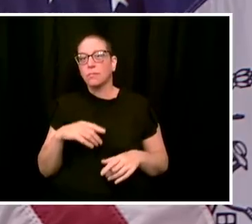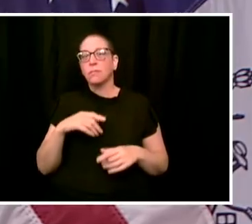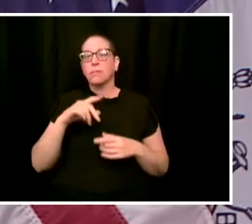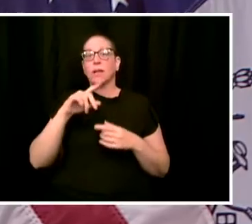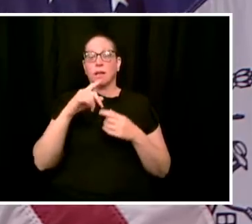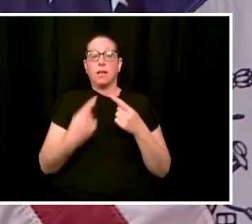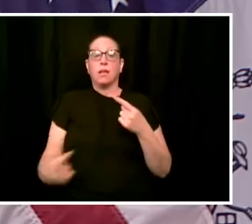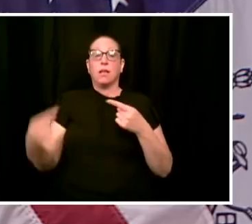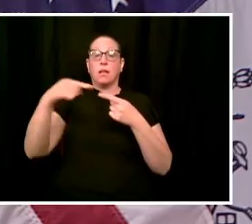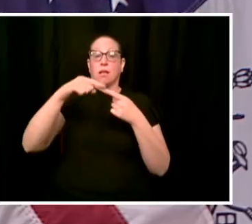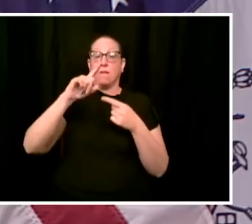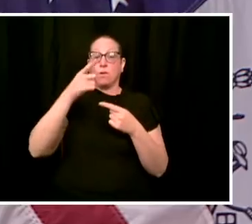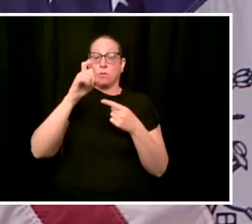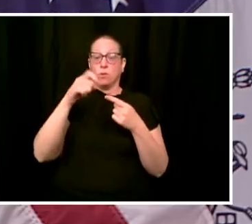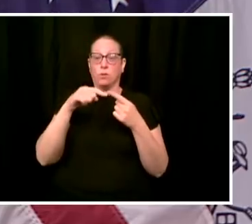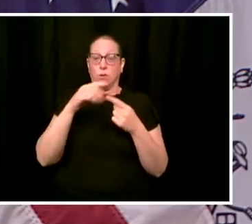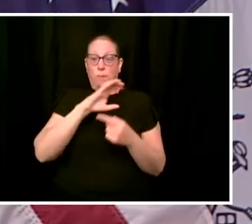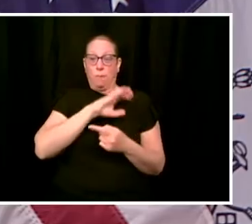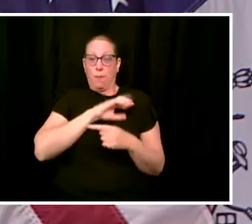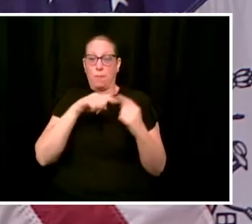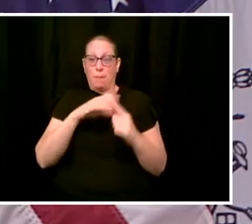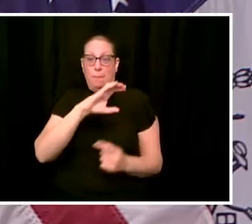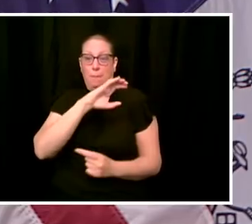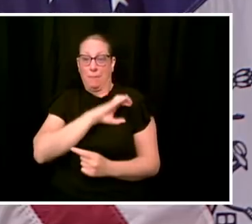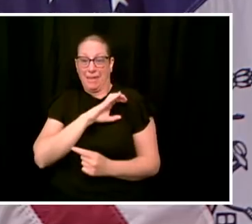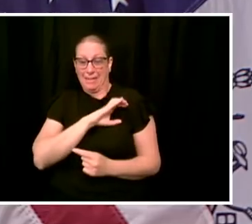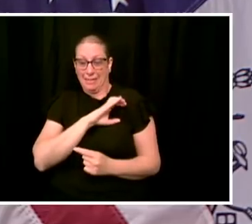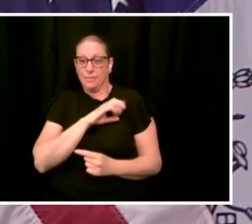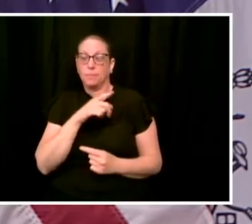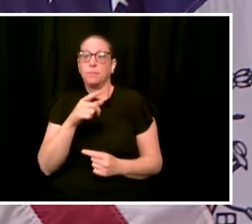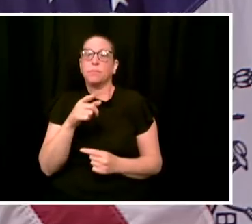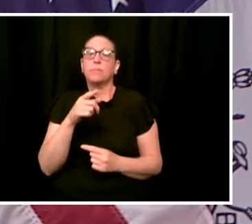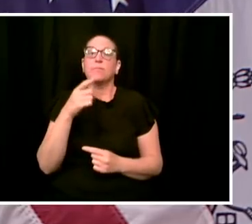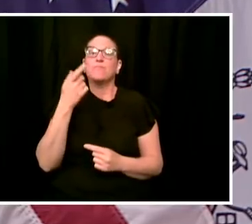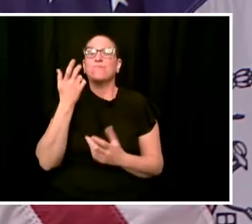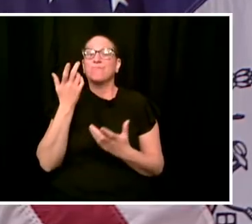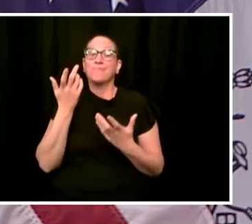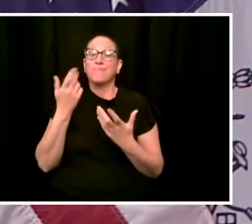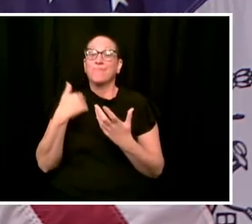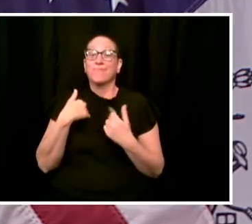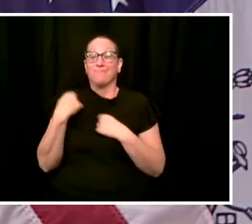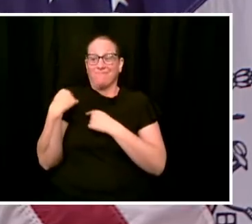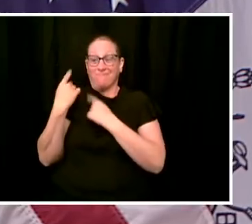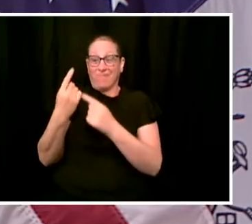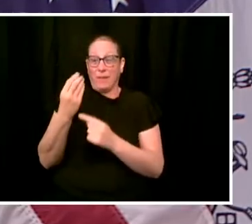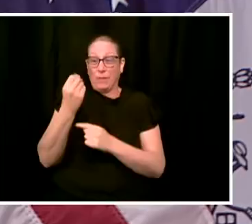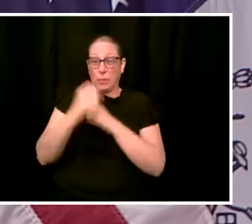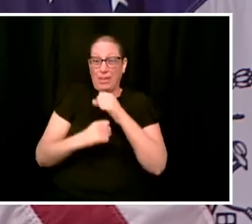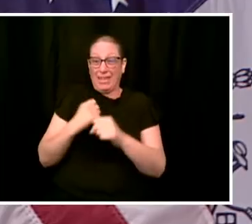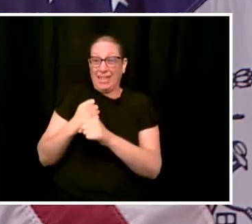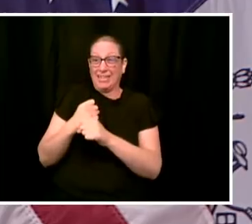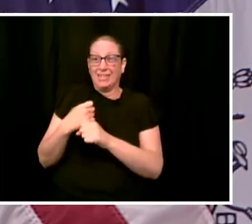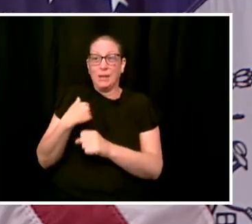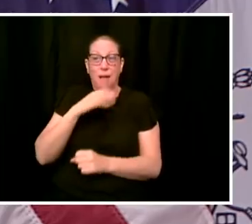THE BEGINNING. THE NYPD IS AT THIS POINT YEARS